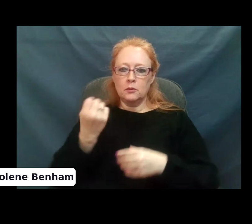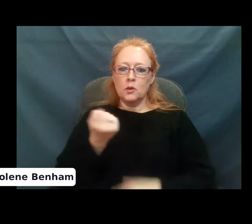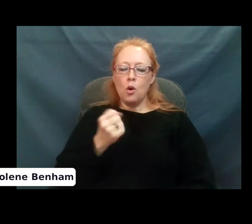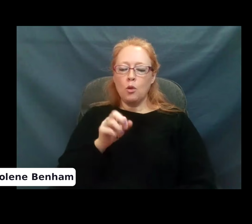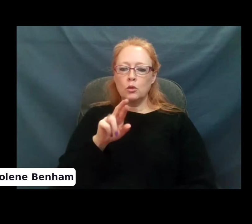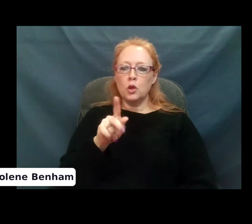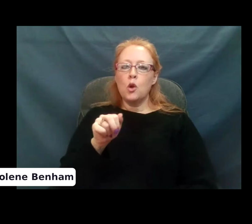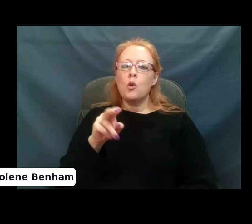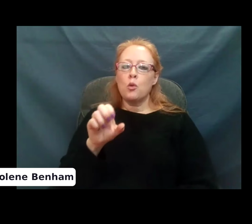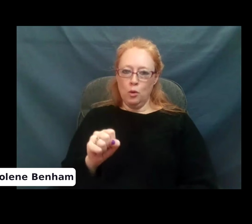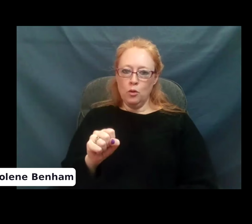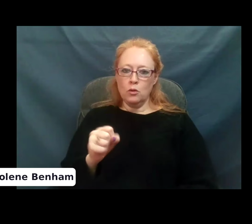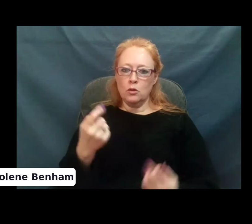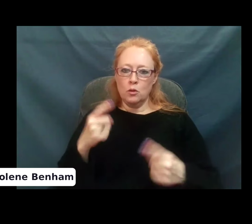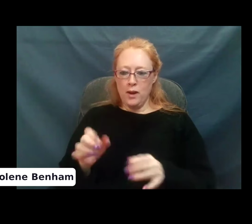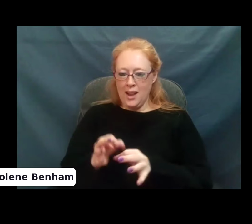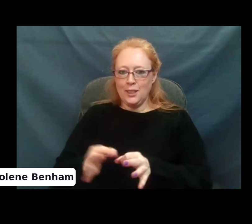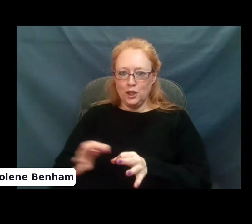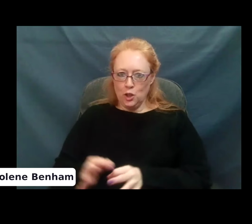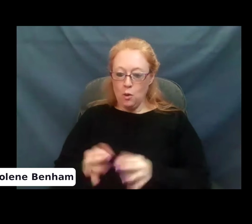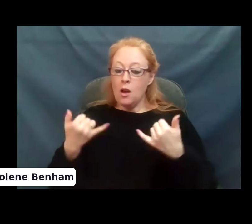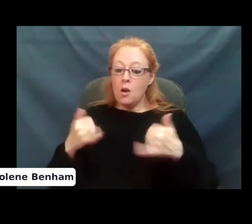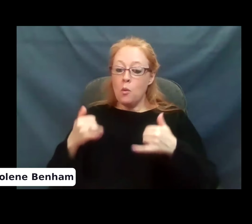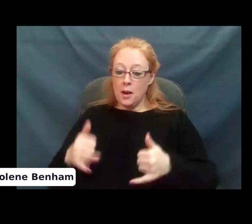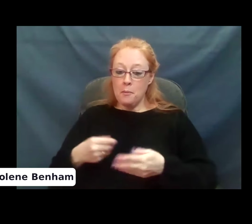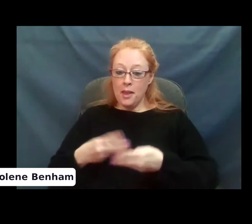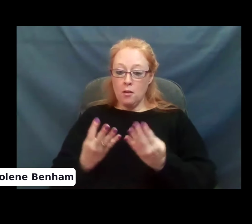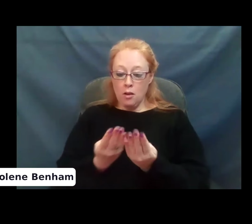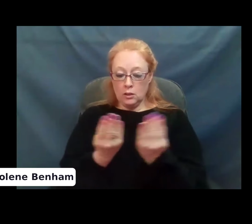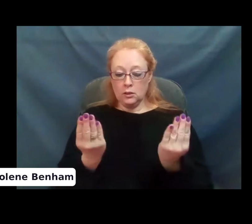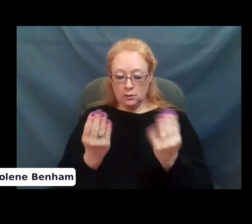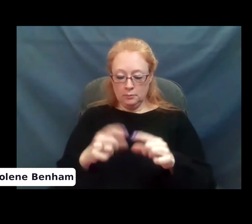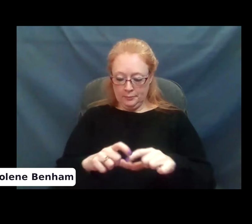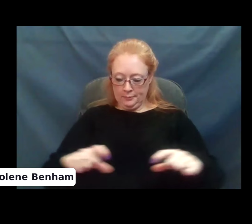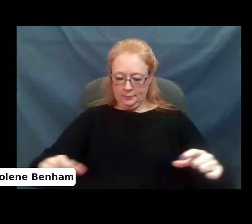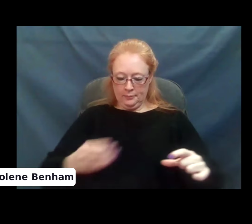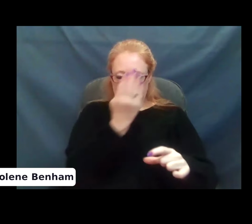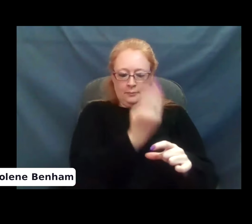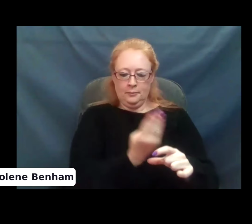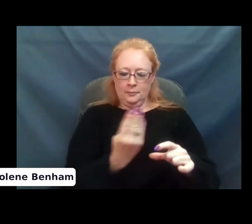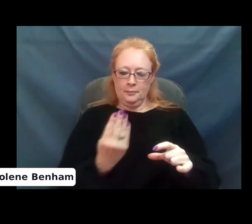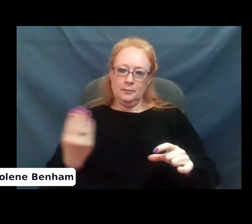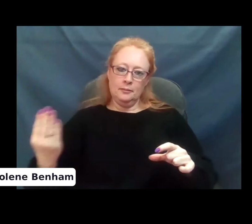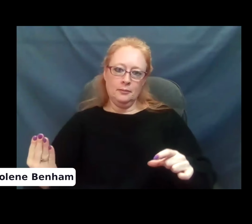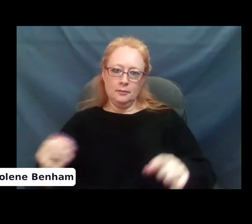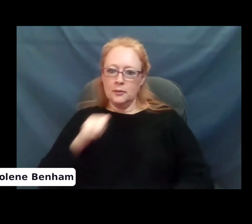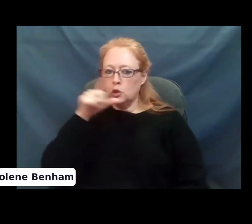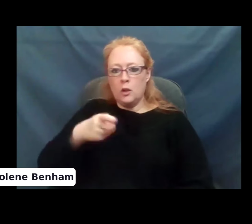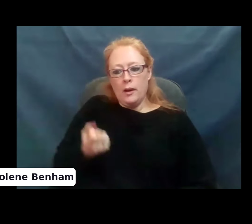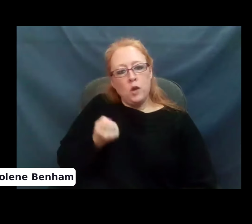And so I've got this little board type deal that holds of all of might have rulers when I sew.